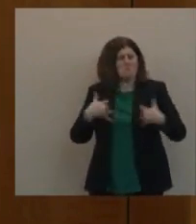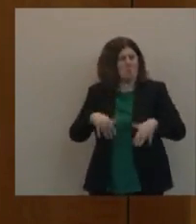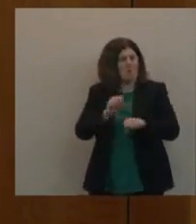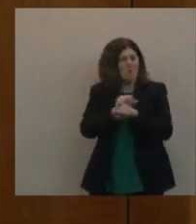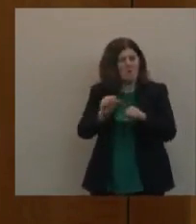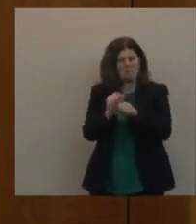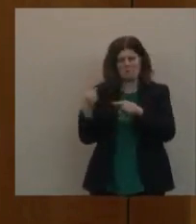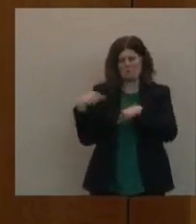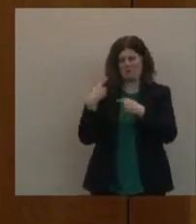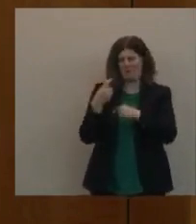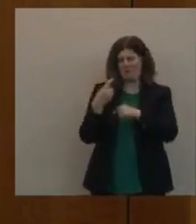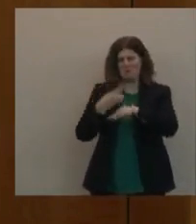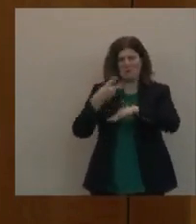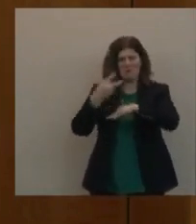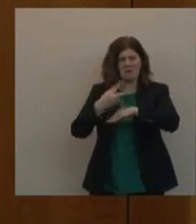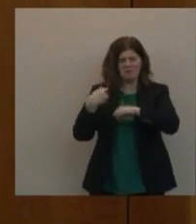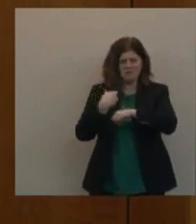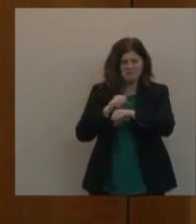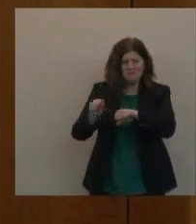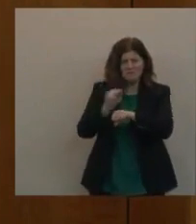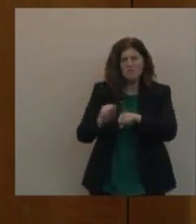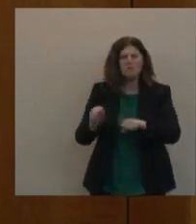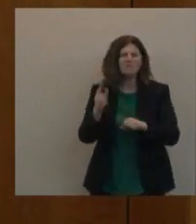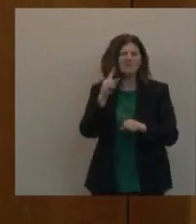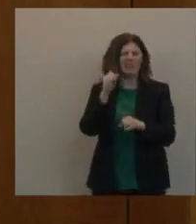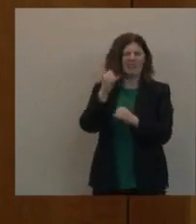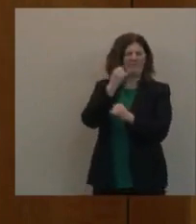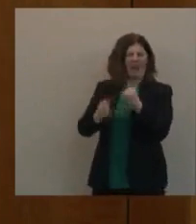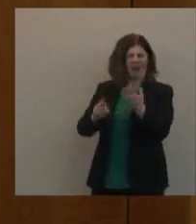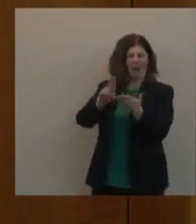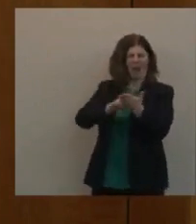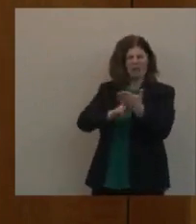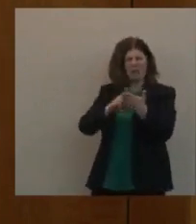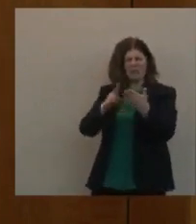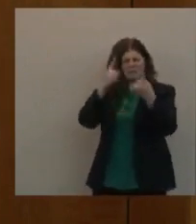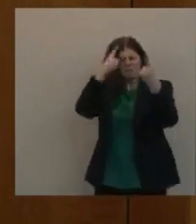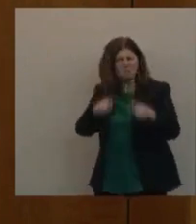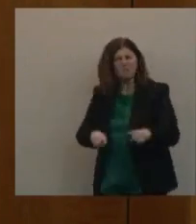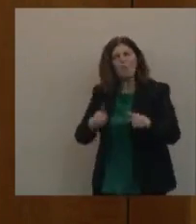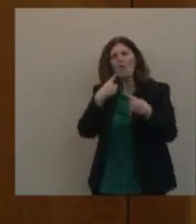WE ARE EXCITED ABOUT THE WORK THE SECRETARY HAS DONE IN THE PAST SEVERAL DAYS.